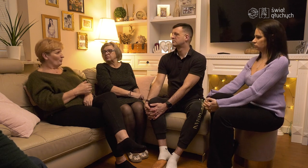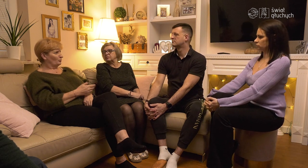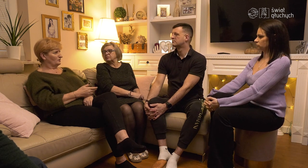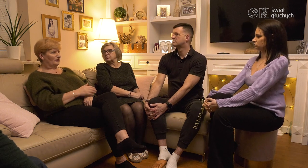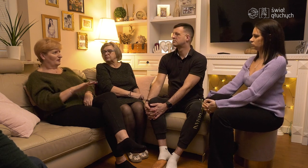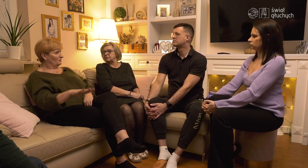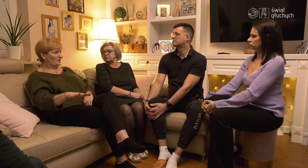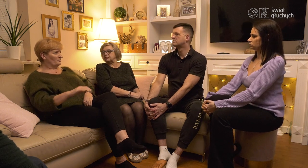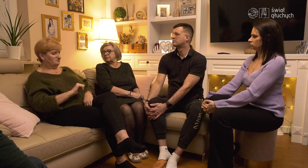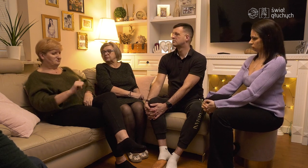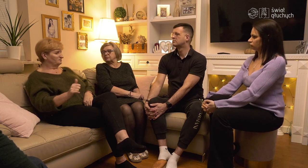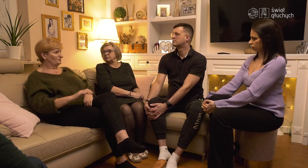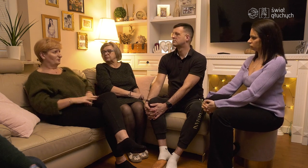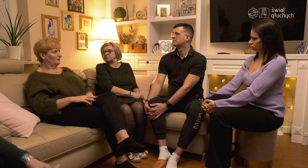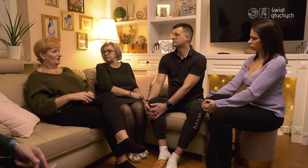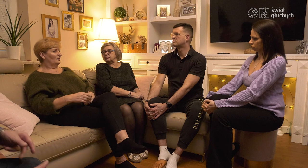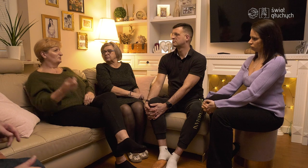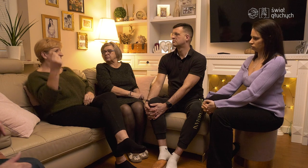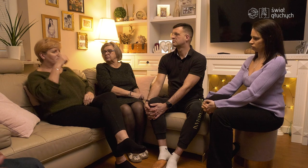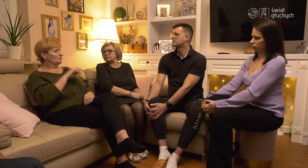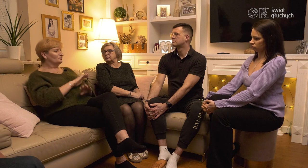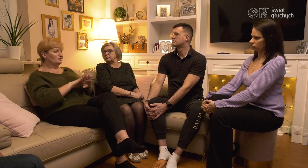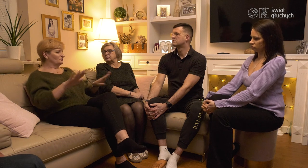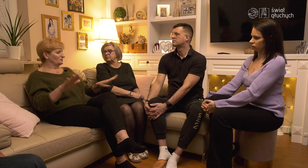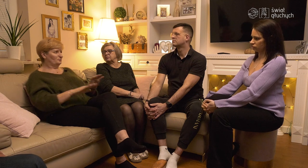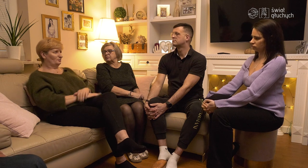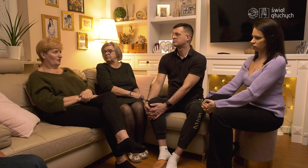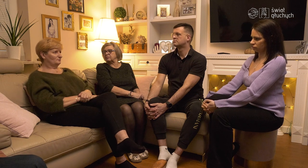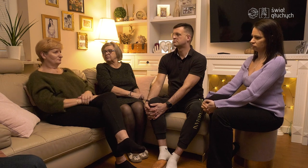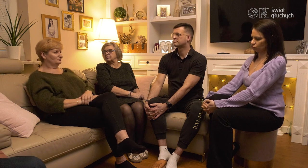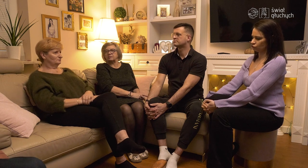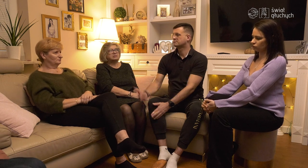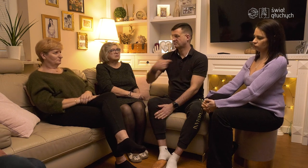[Dorota]: Yes, she regrets it. Now, after this experience, she definitely wouldn't do it.